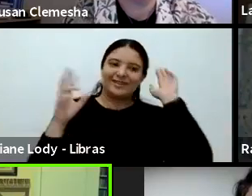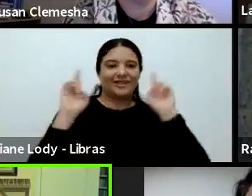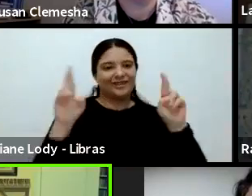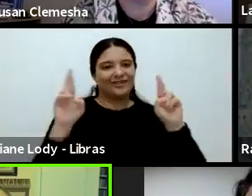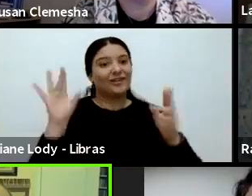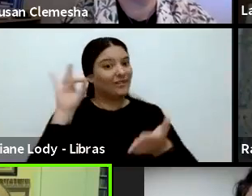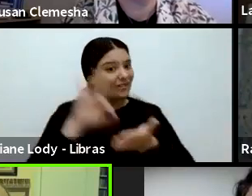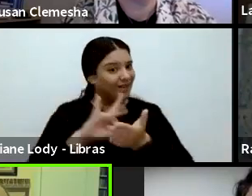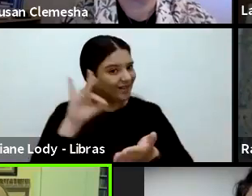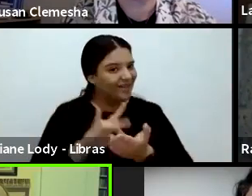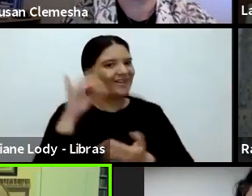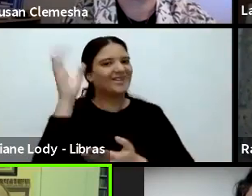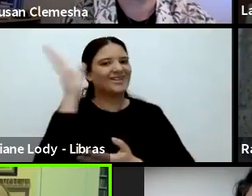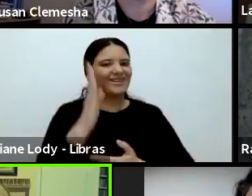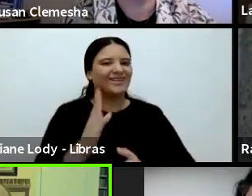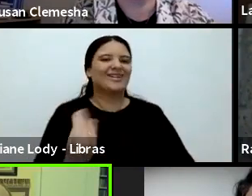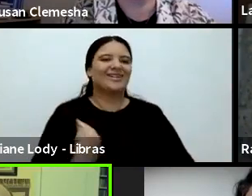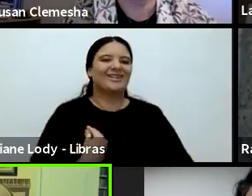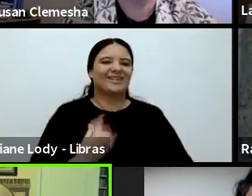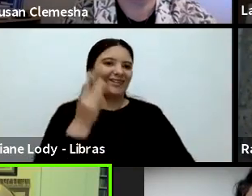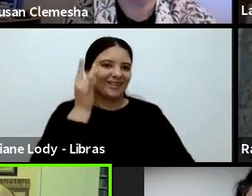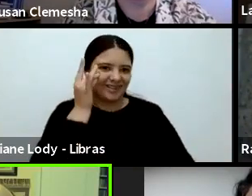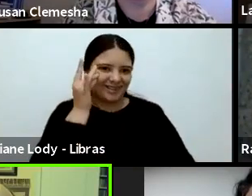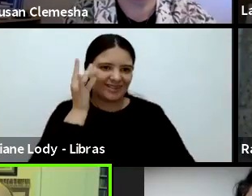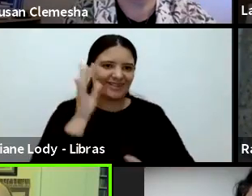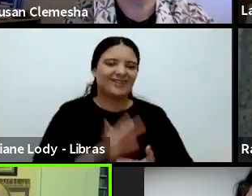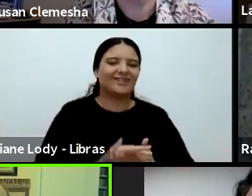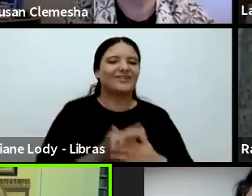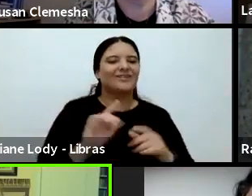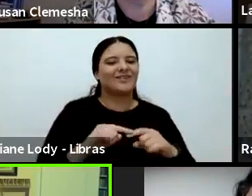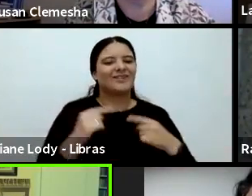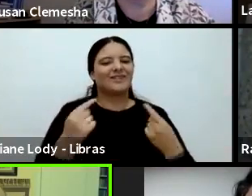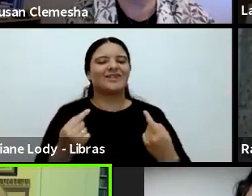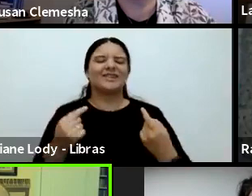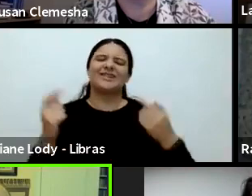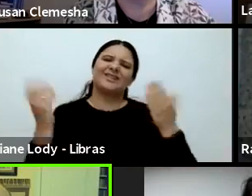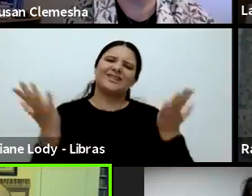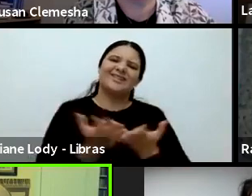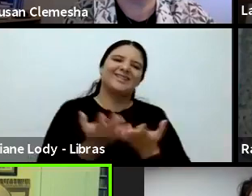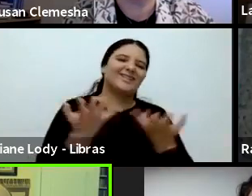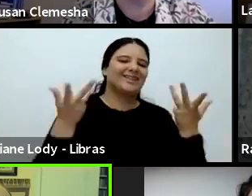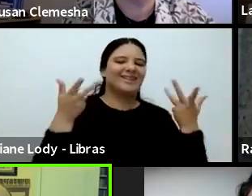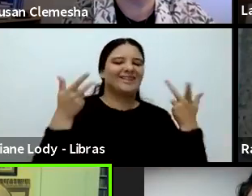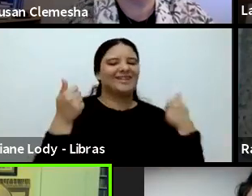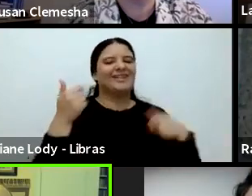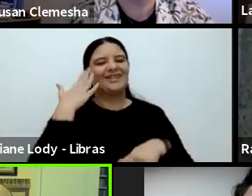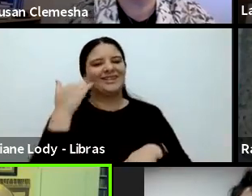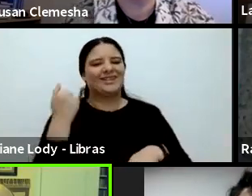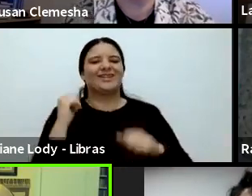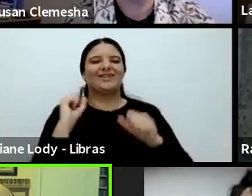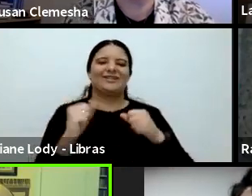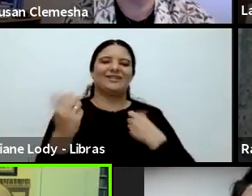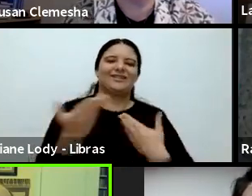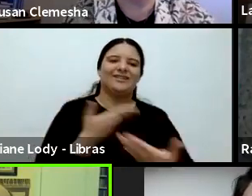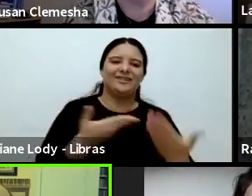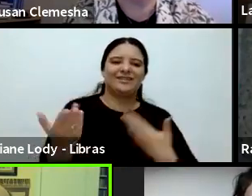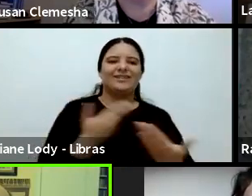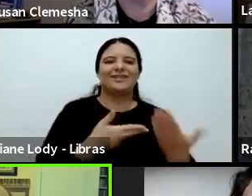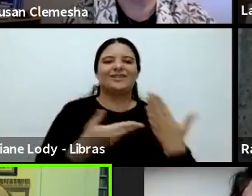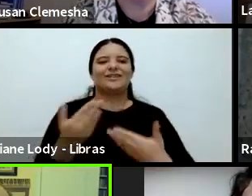get there. But I'm get there. But I it's just really. wondering wonderful to have this opportunity to wonderful to have this opportunity to develop these relationships with my. Brazilian Brazilian colleagues at